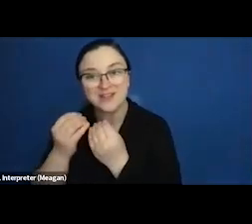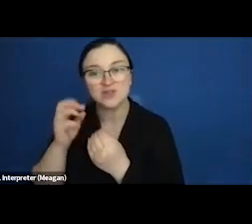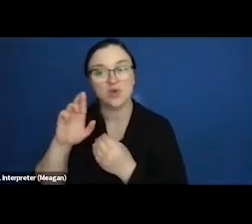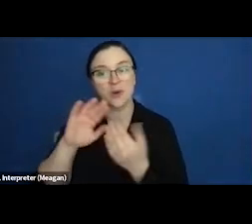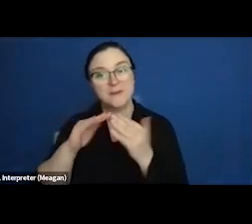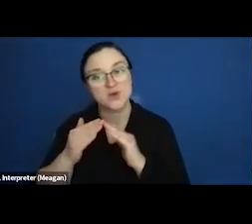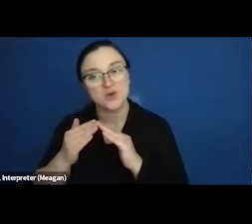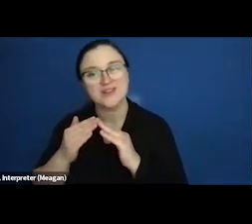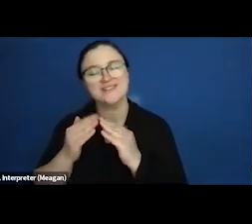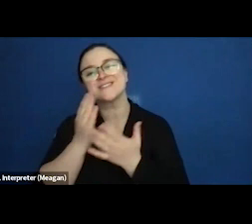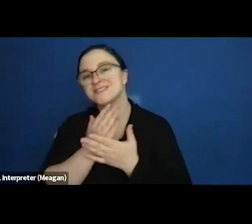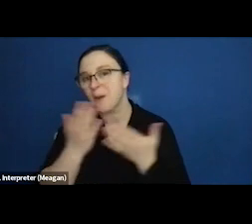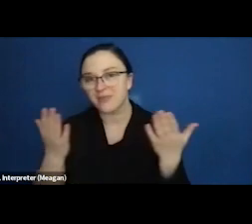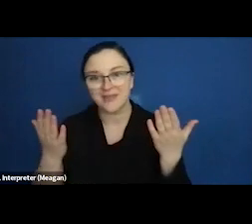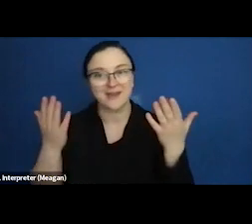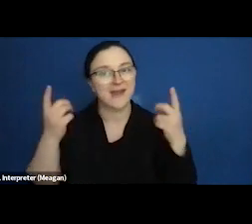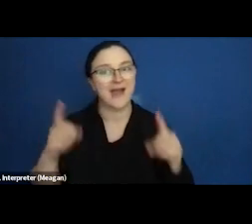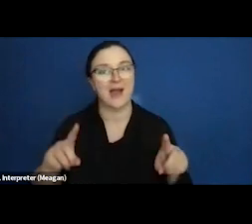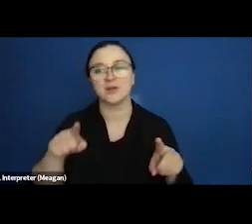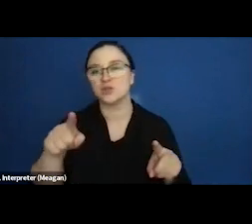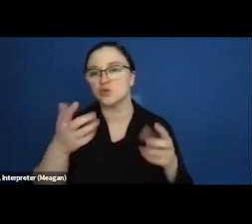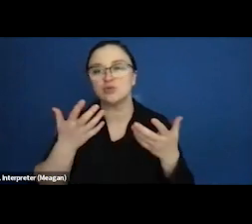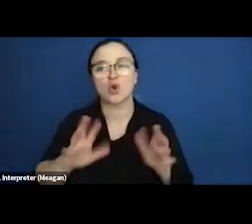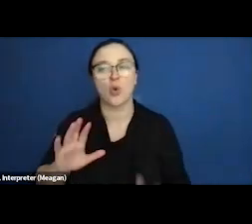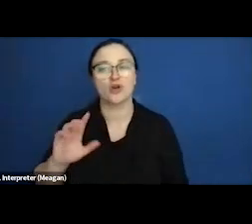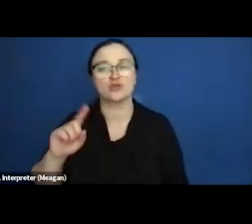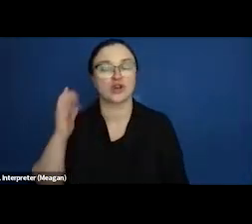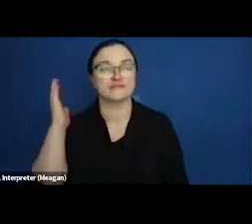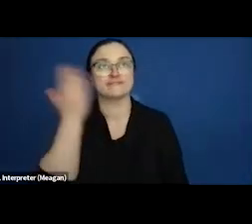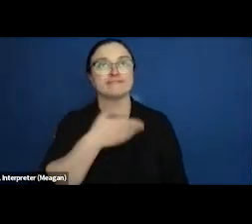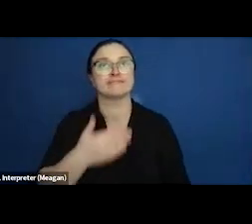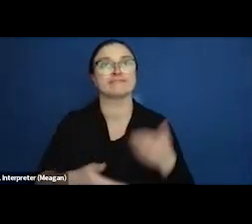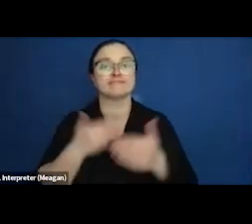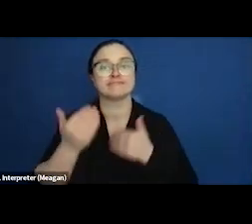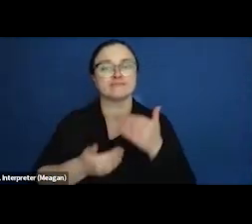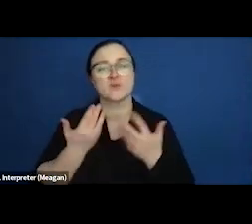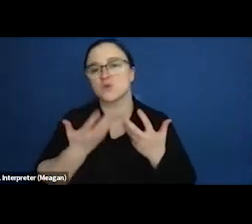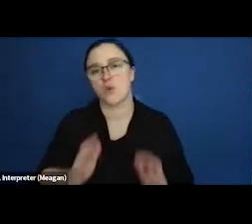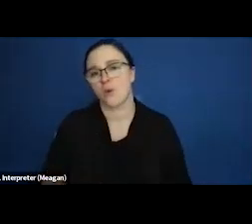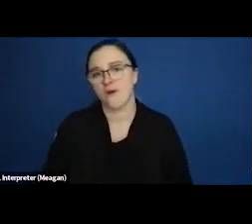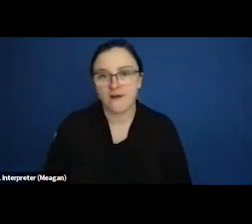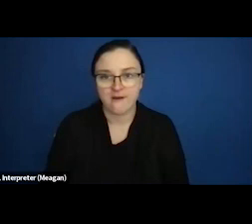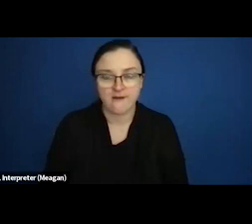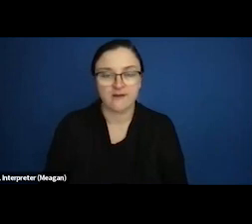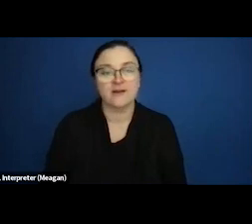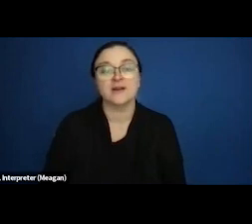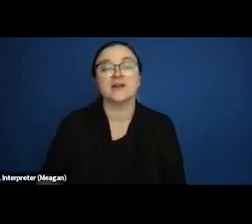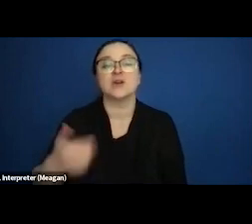something may have happened and you don't wanna just gloss over that. So we just want to be able to ensure